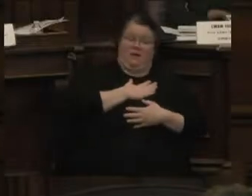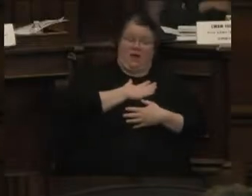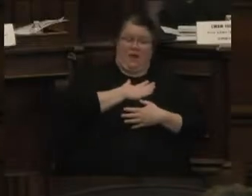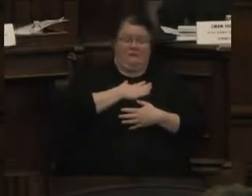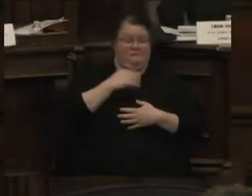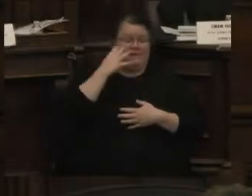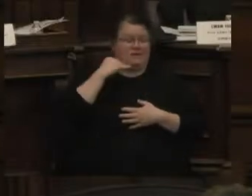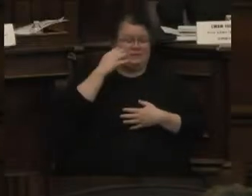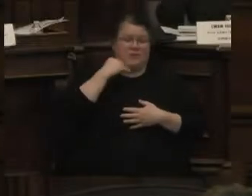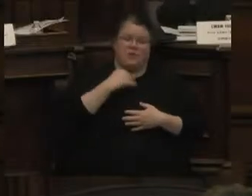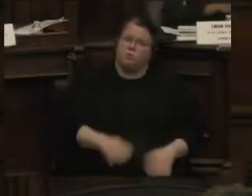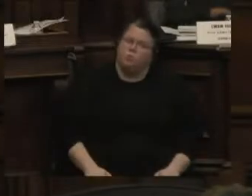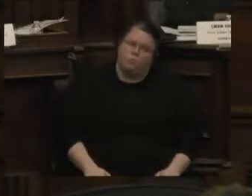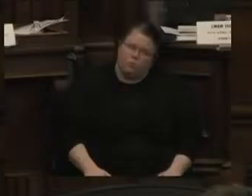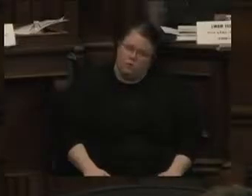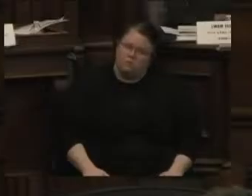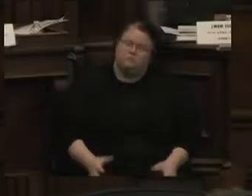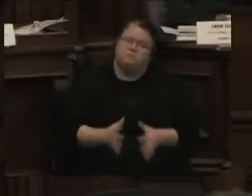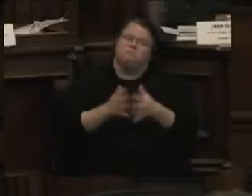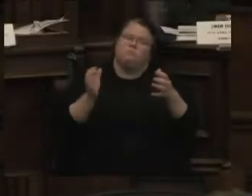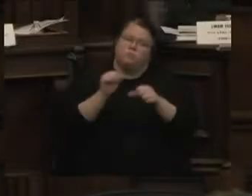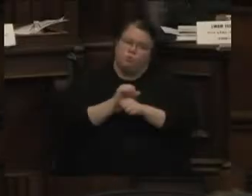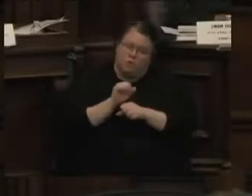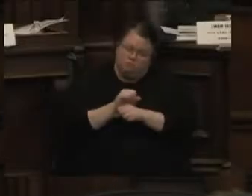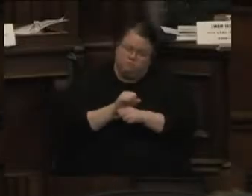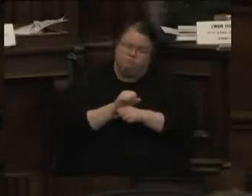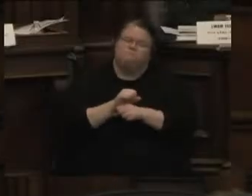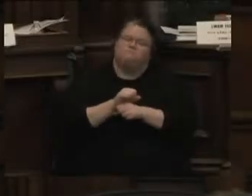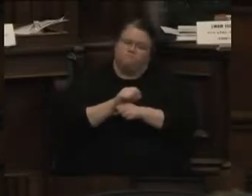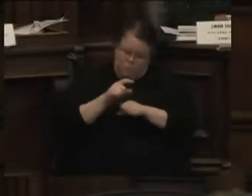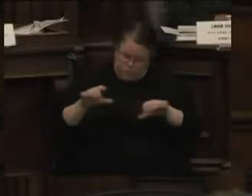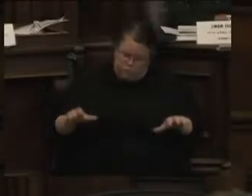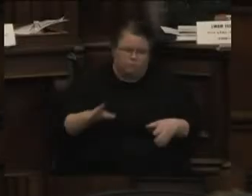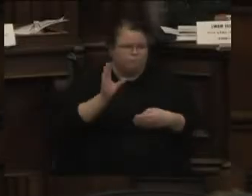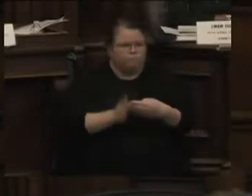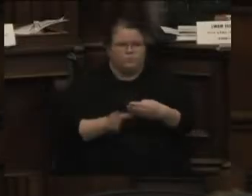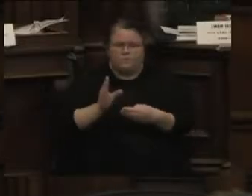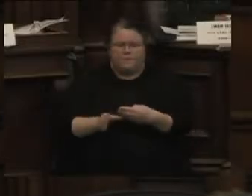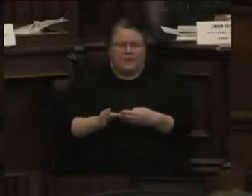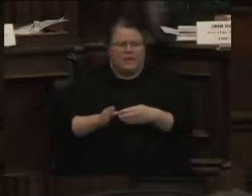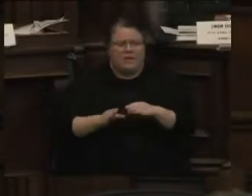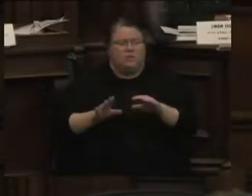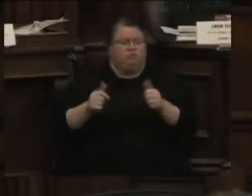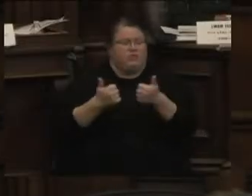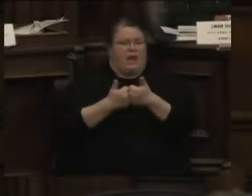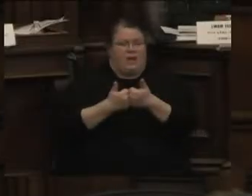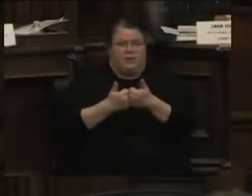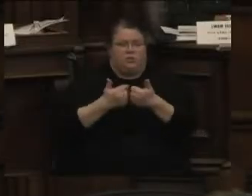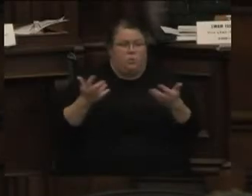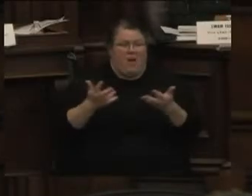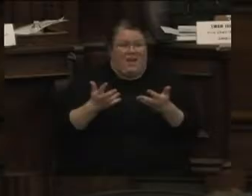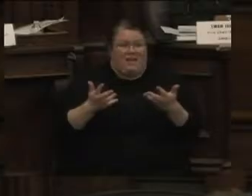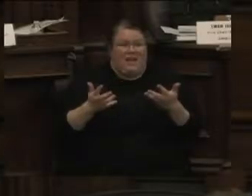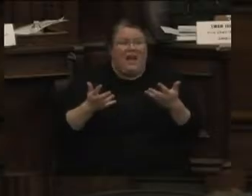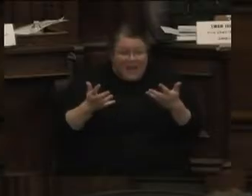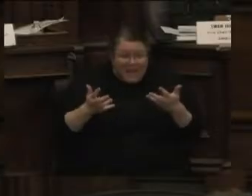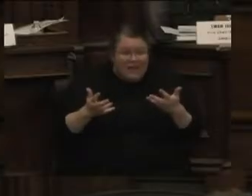like in terms of policy and oversight, from my perspective, there is an incredible amount